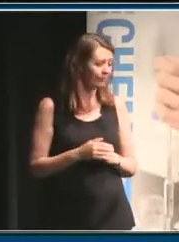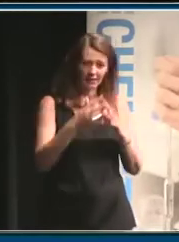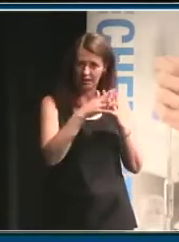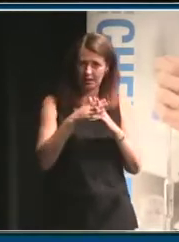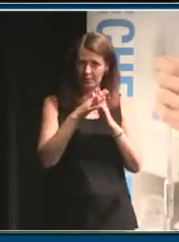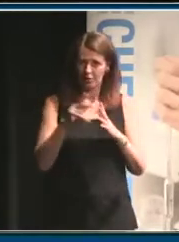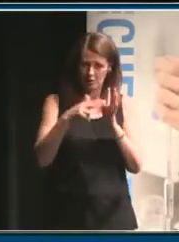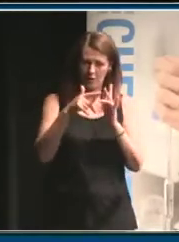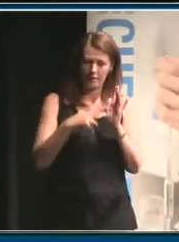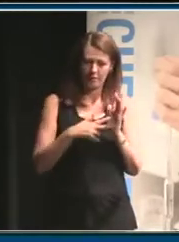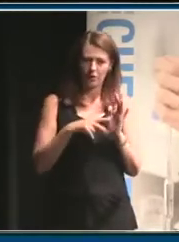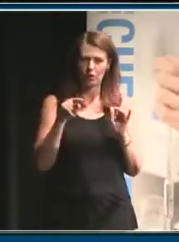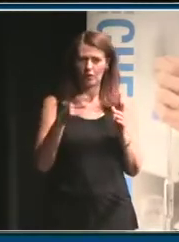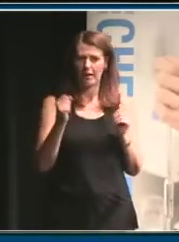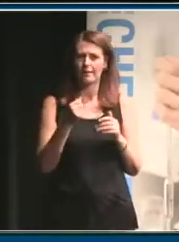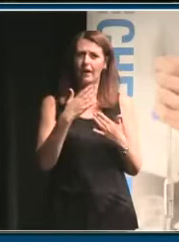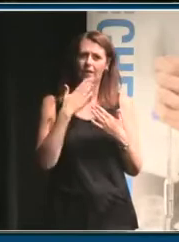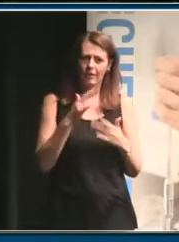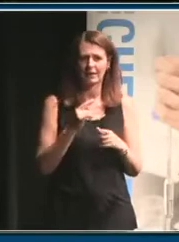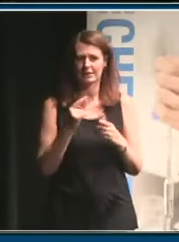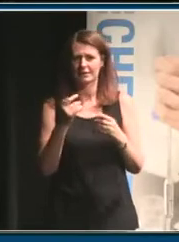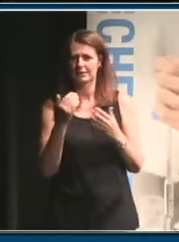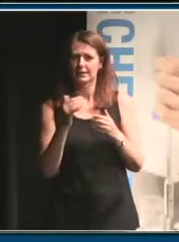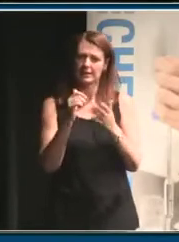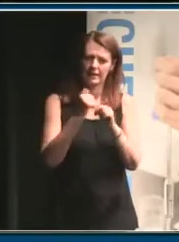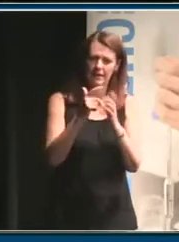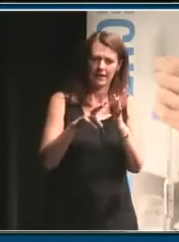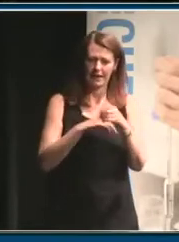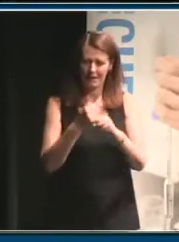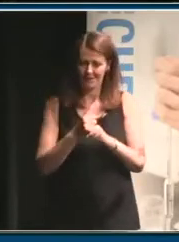November you have thanksgiving, where family comes over and we're like “Oh my god we just dug up a